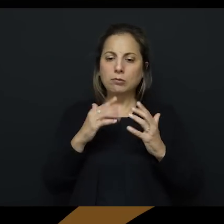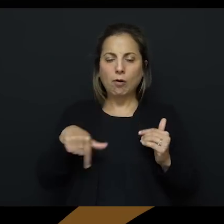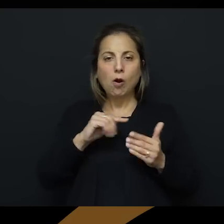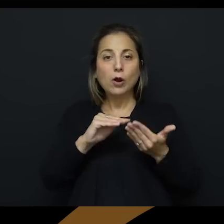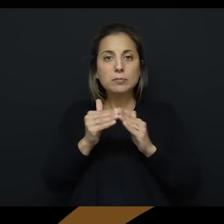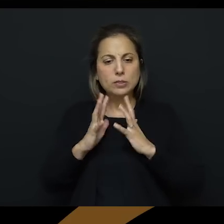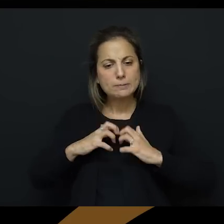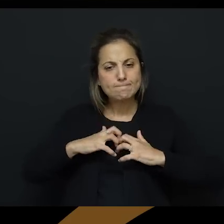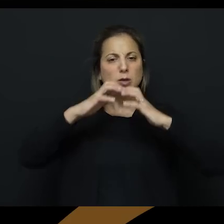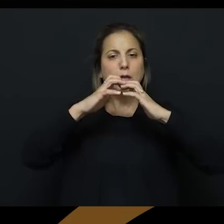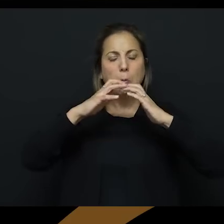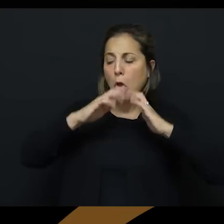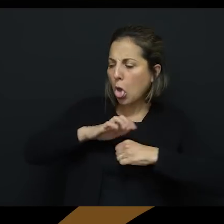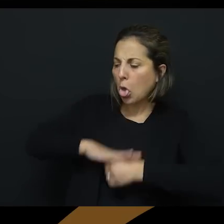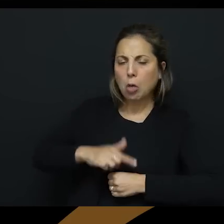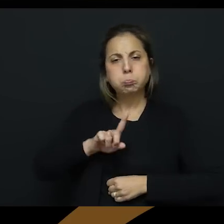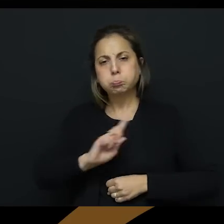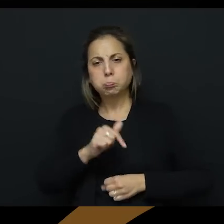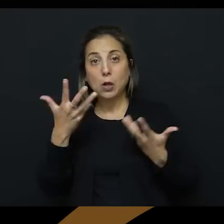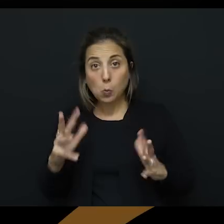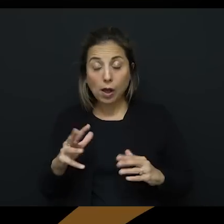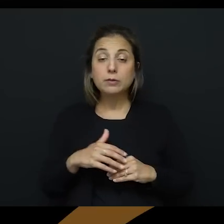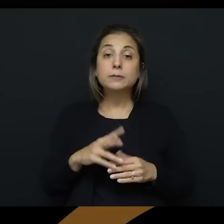and accessibility allows me to do my work, but also allows